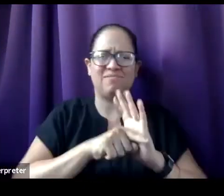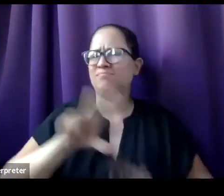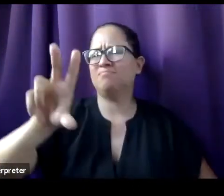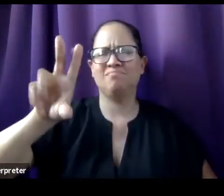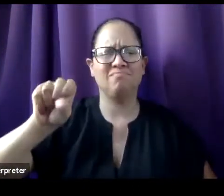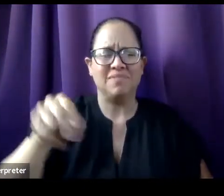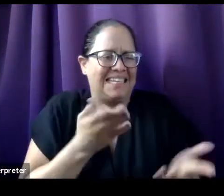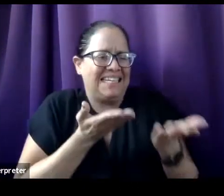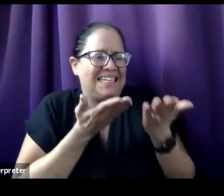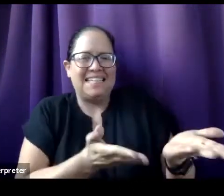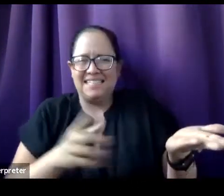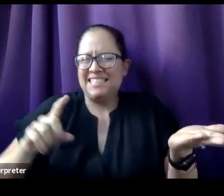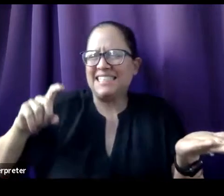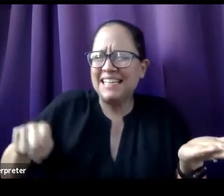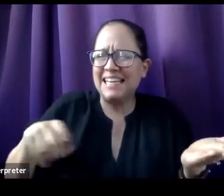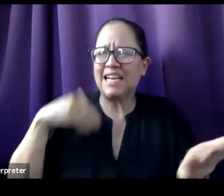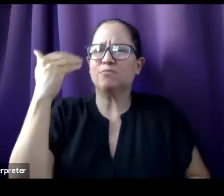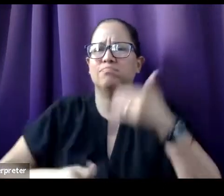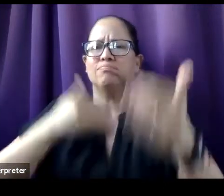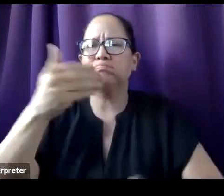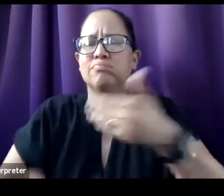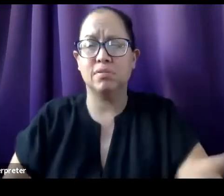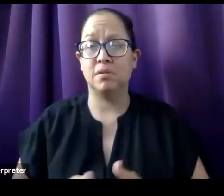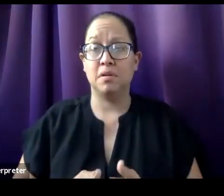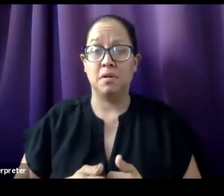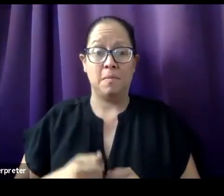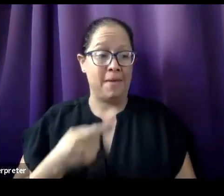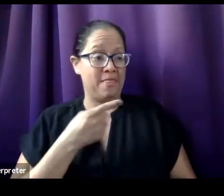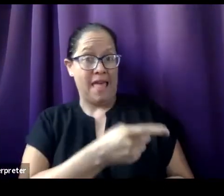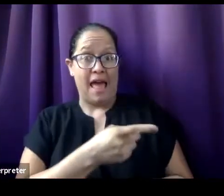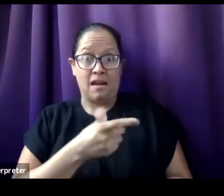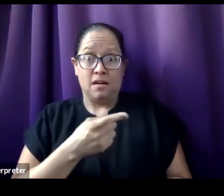And I believe that ubiquity6 suggests.